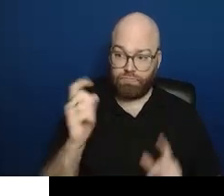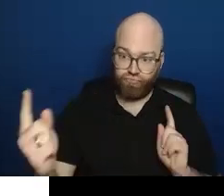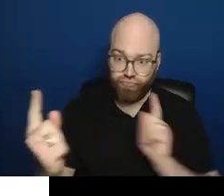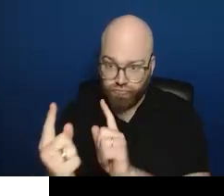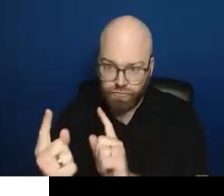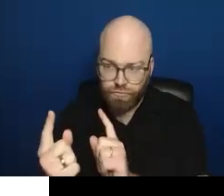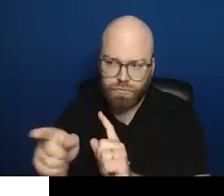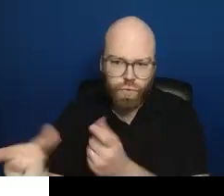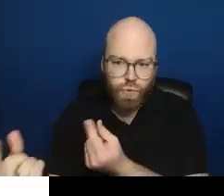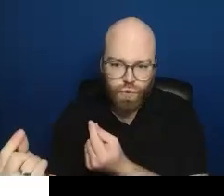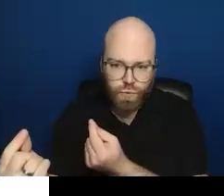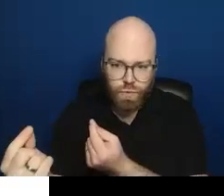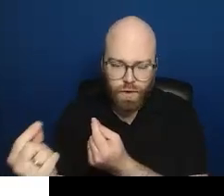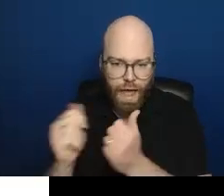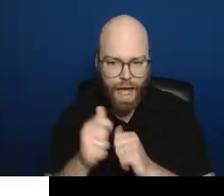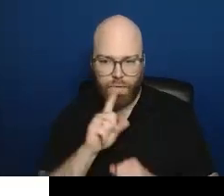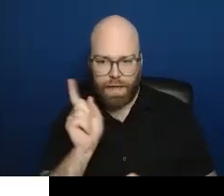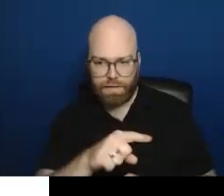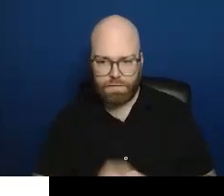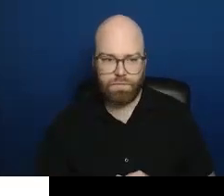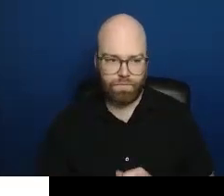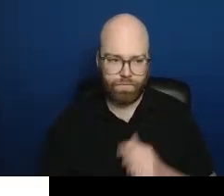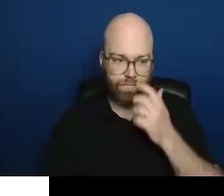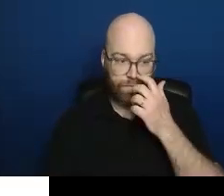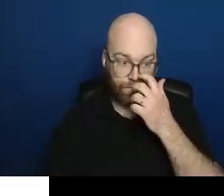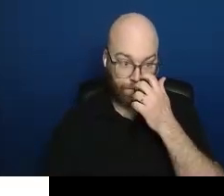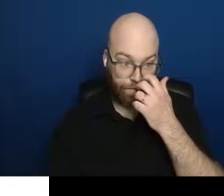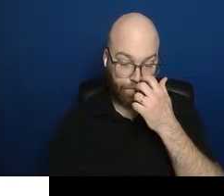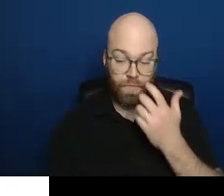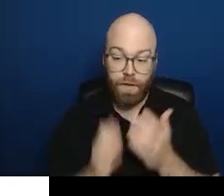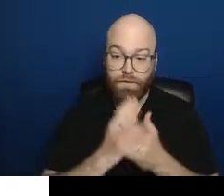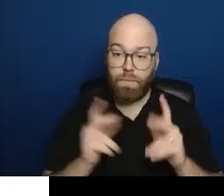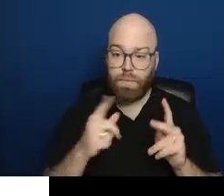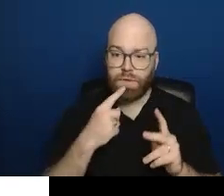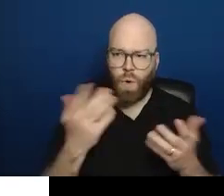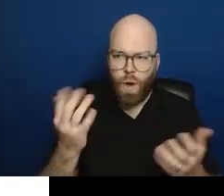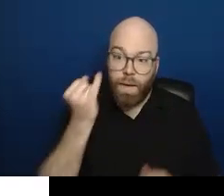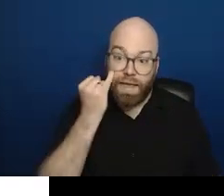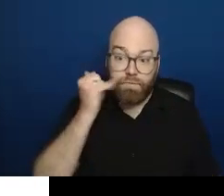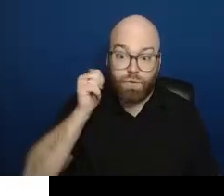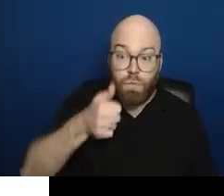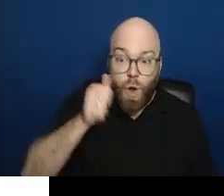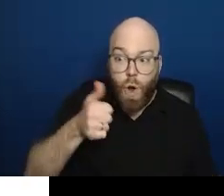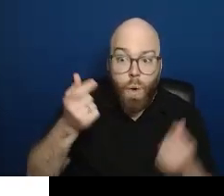And I know sometimes people will say, well, what if it happens tomorrow? There's only so much we're going to be able to do.